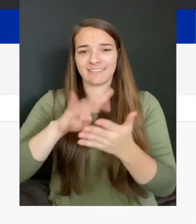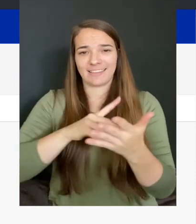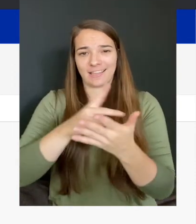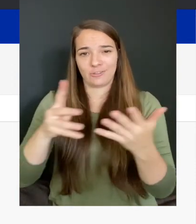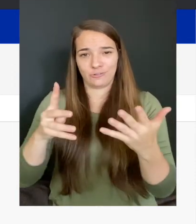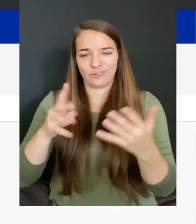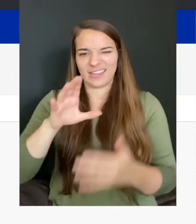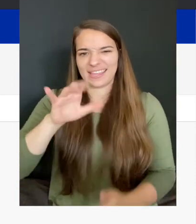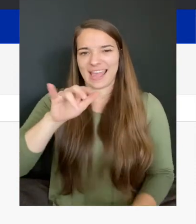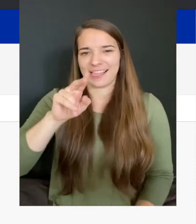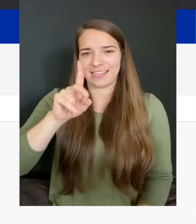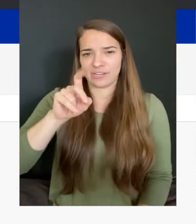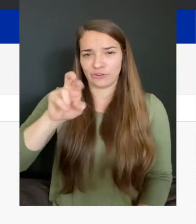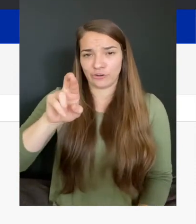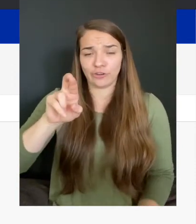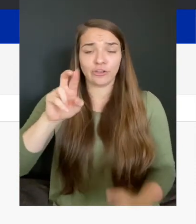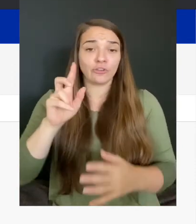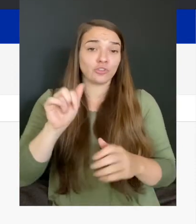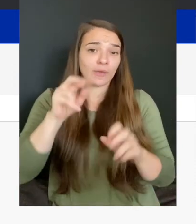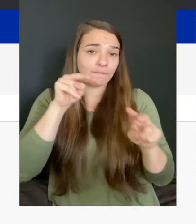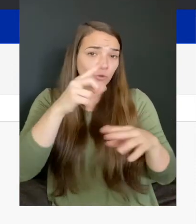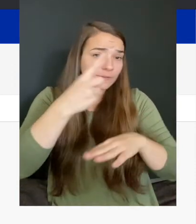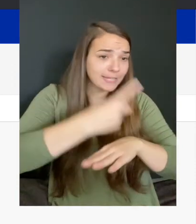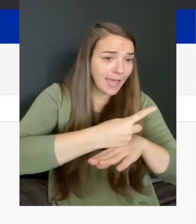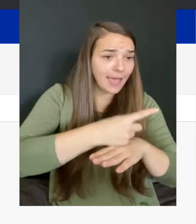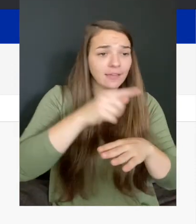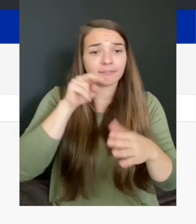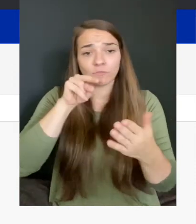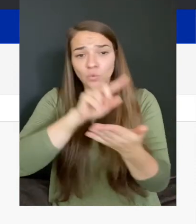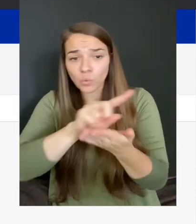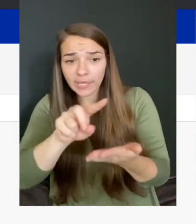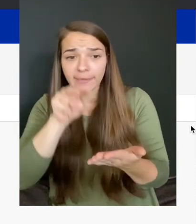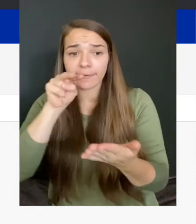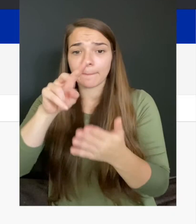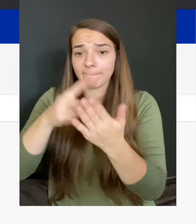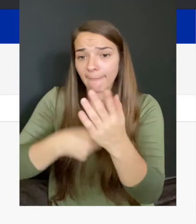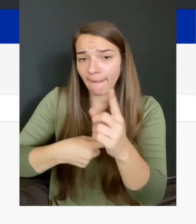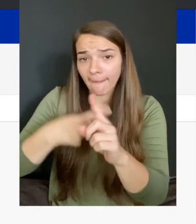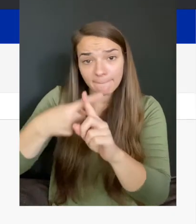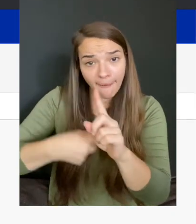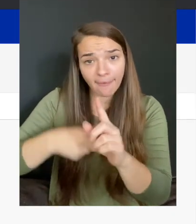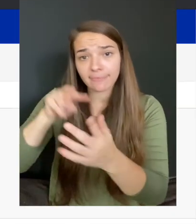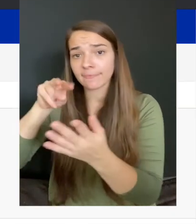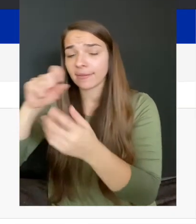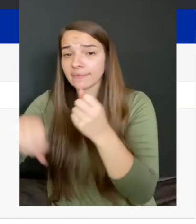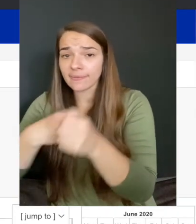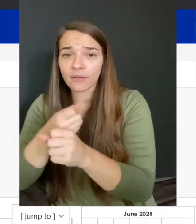you can view by day, week, month or year, and you could add personal events on the calendar,